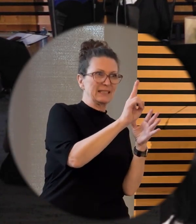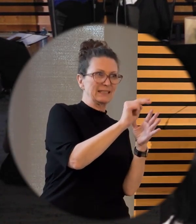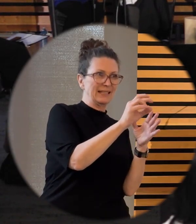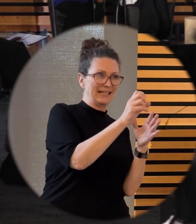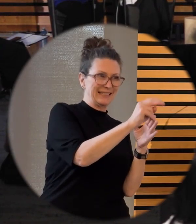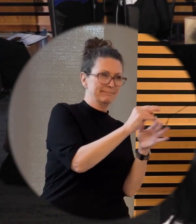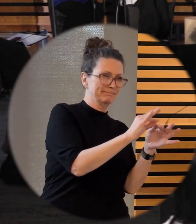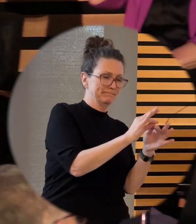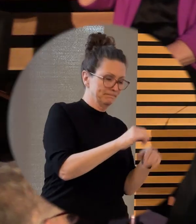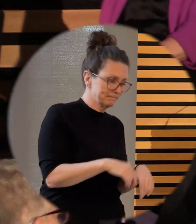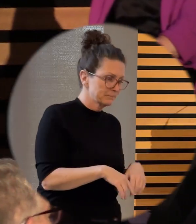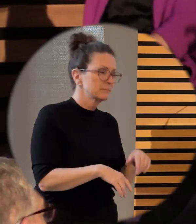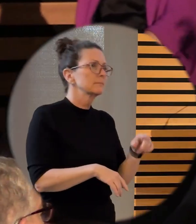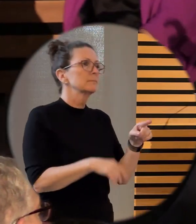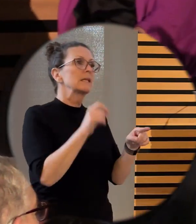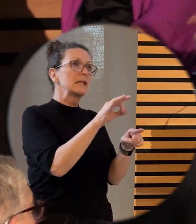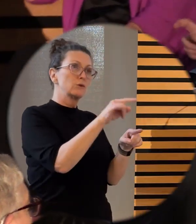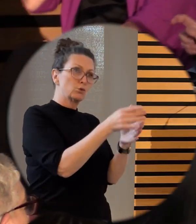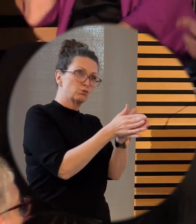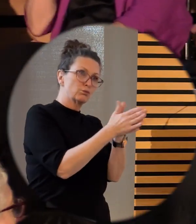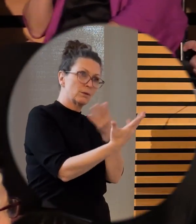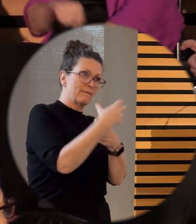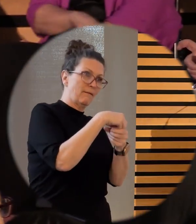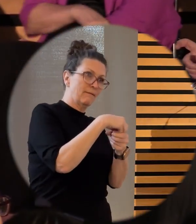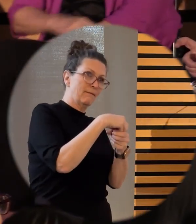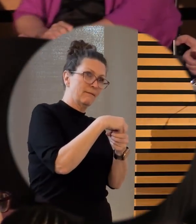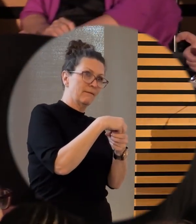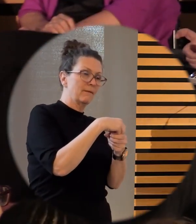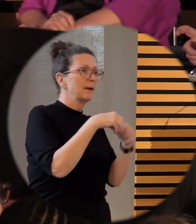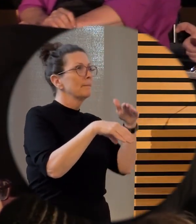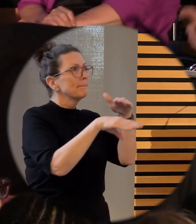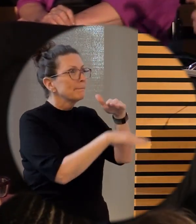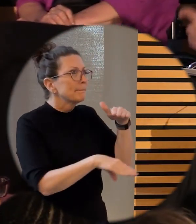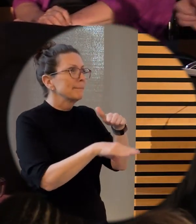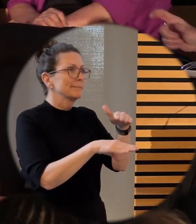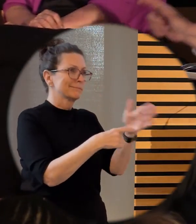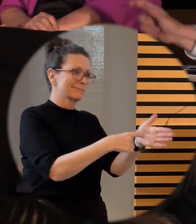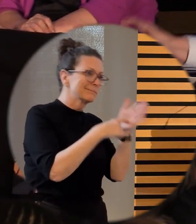there's a piece about if you want to be in this business, there are certain fundamental things